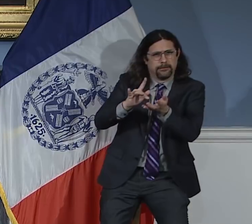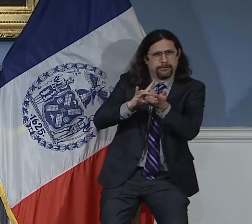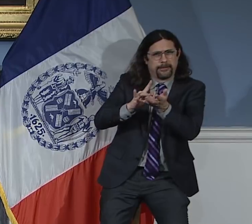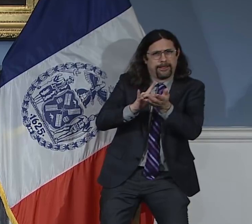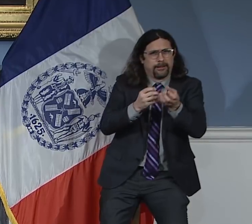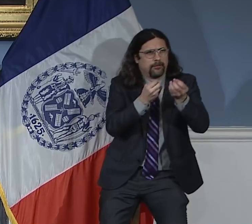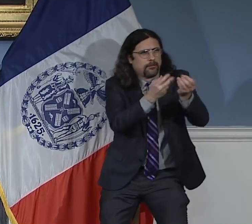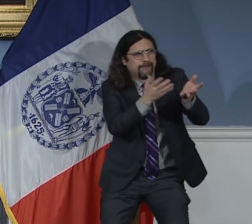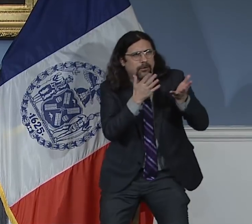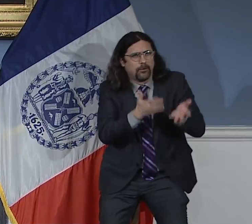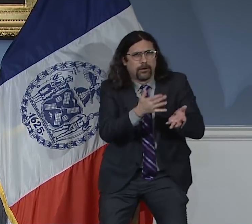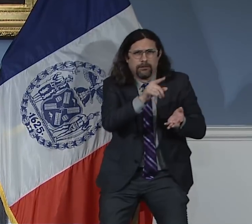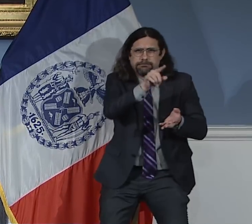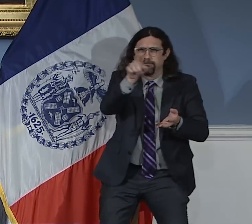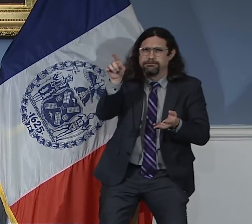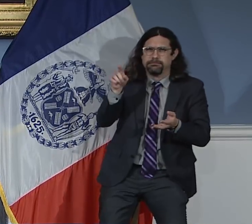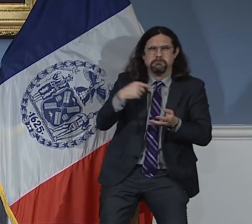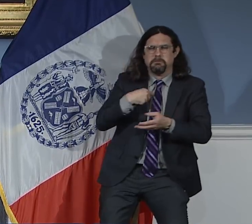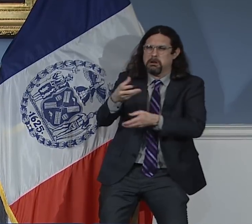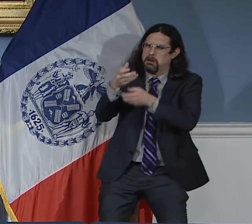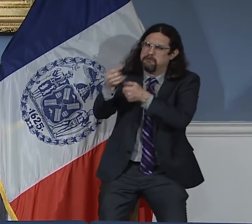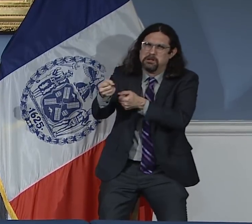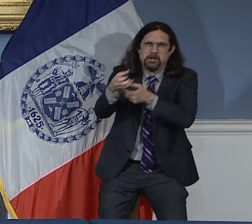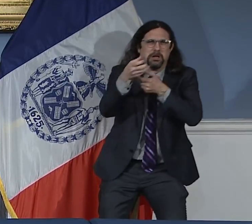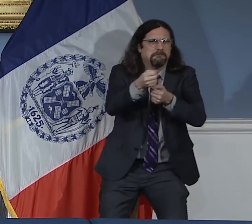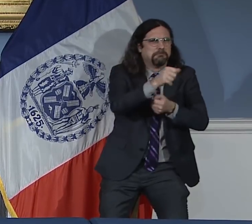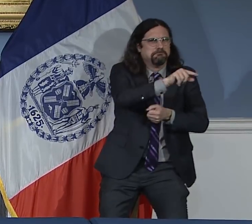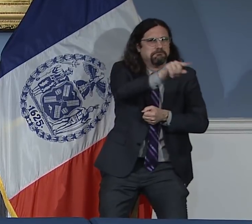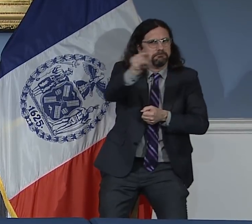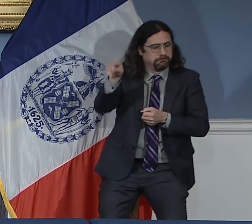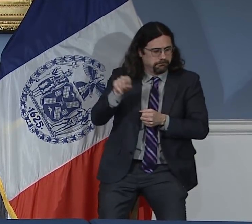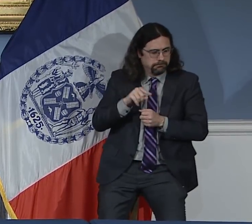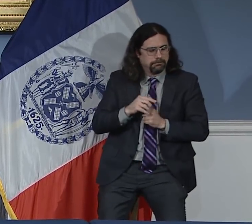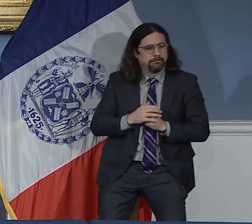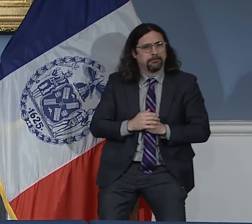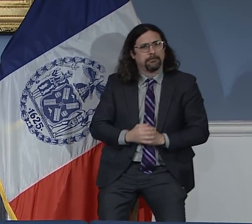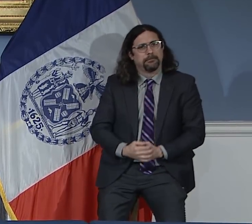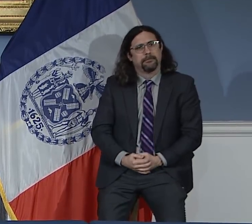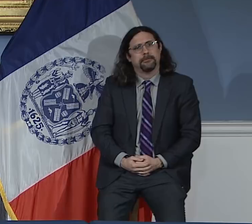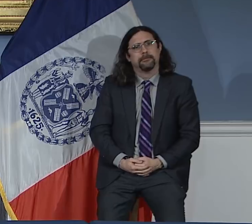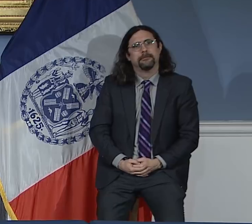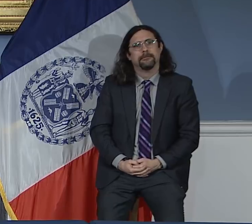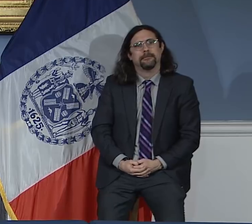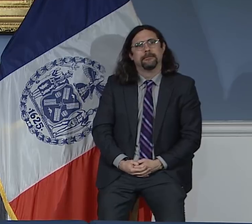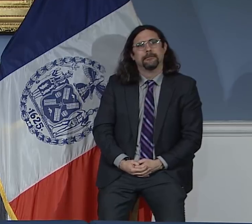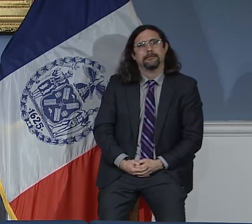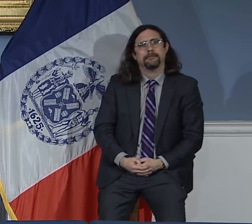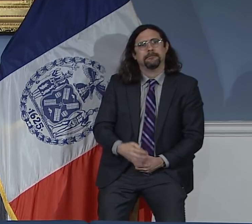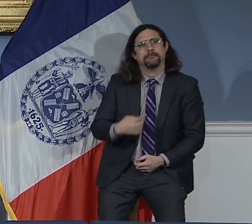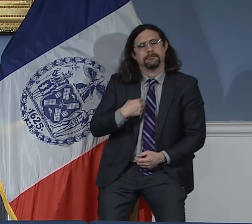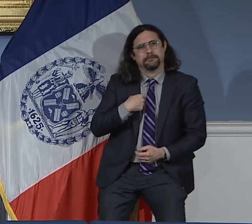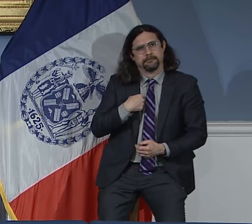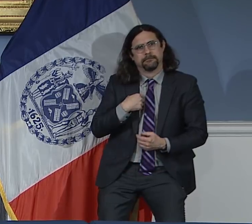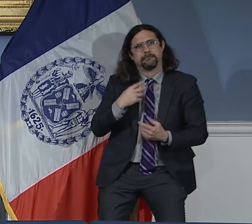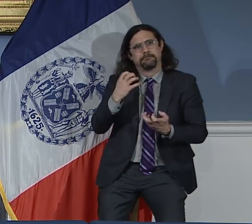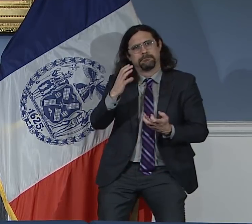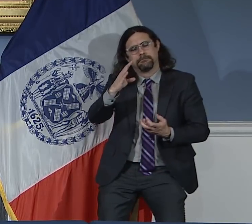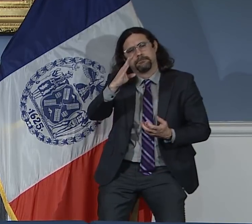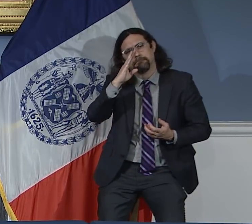CARE PROVIDERS, MY CONFIDNECE IN THE WORKING PEOPLE IN NEW YORK CITY AND MY CONFIDENCE IN OUR GOVERNMENT COULDN'T BE